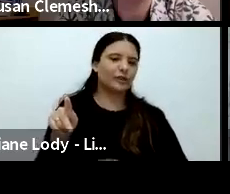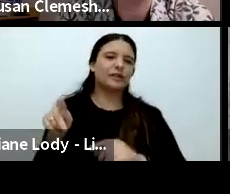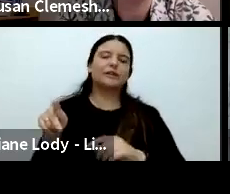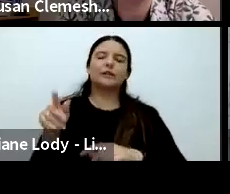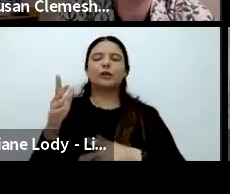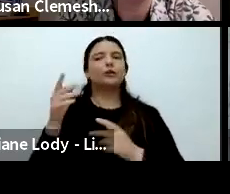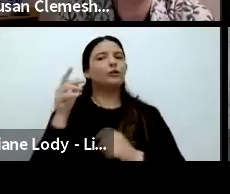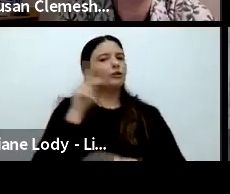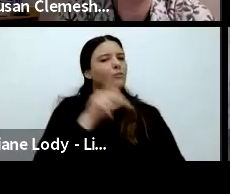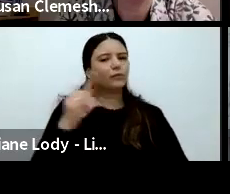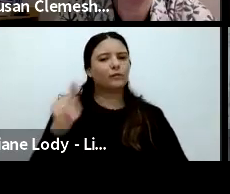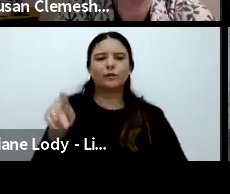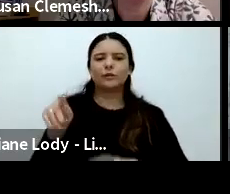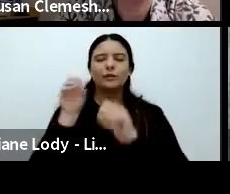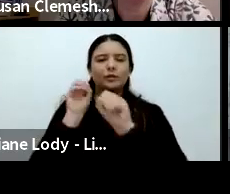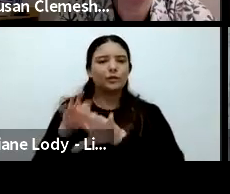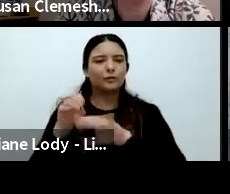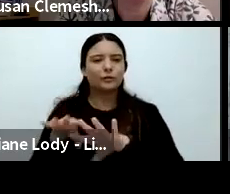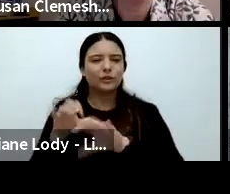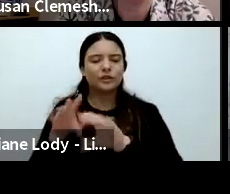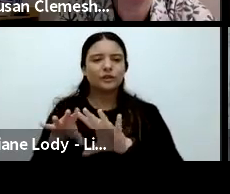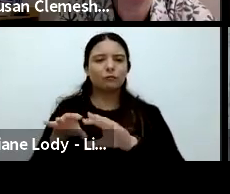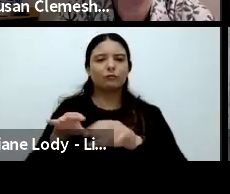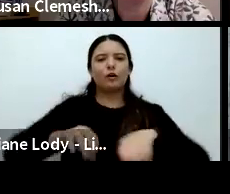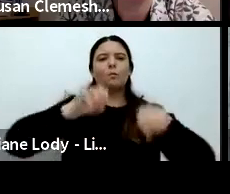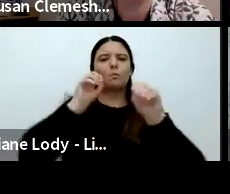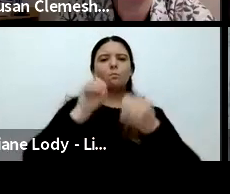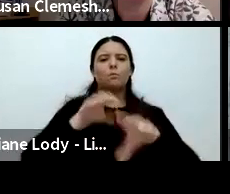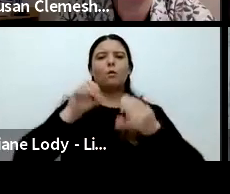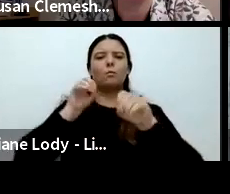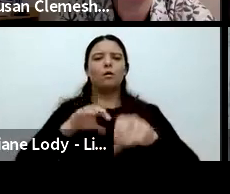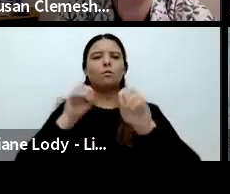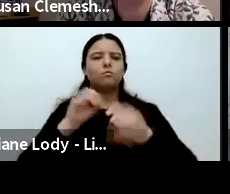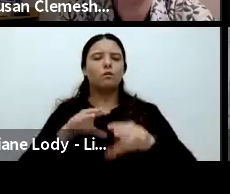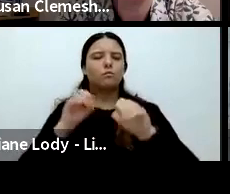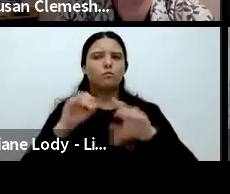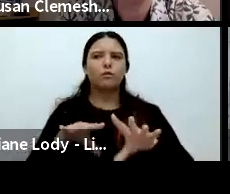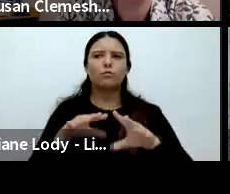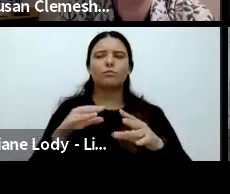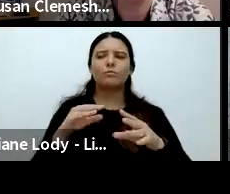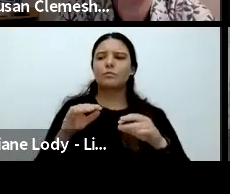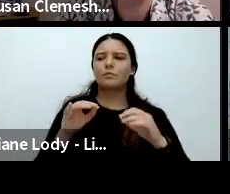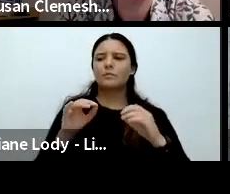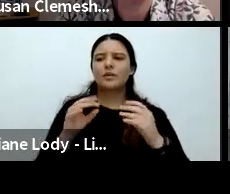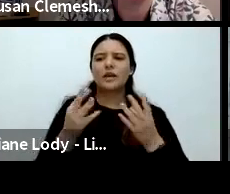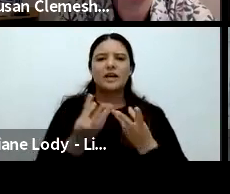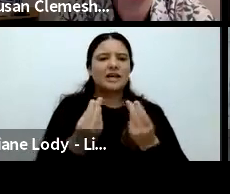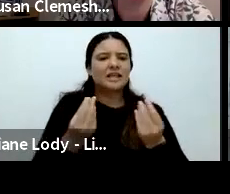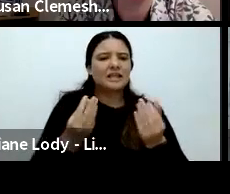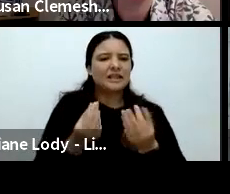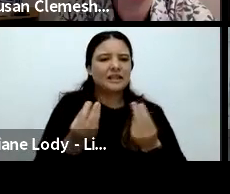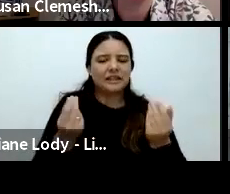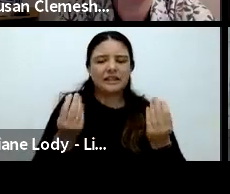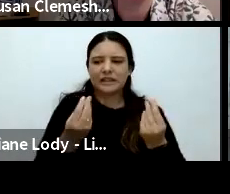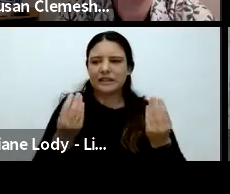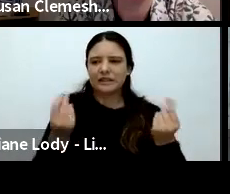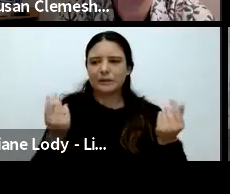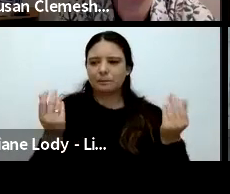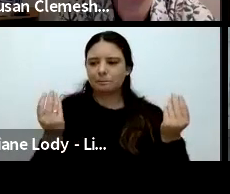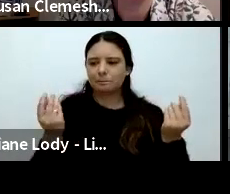ty to break ty to break through. I ty to break through. Is that is that this is that the essence of. that sort of question what can t that sort of question what can teach your education do when